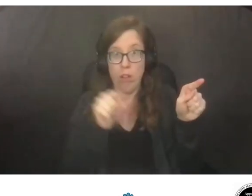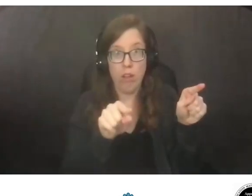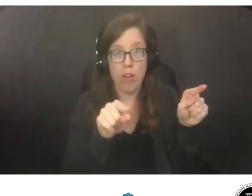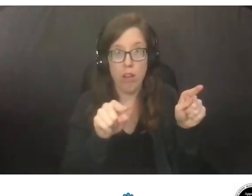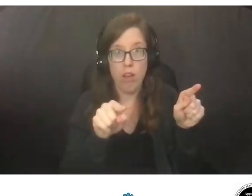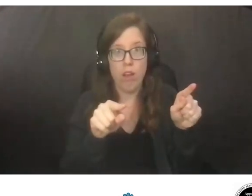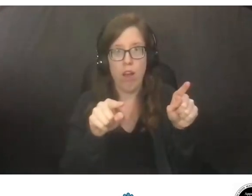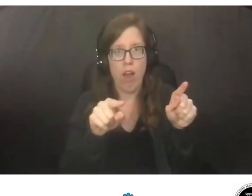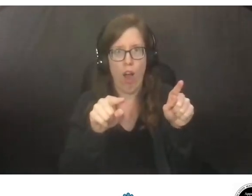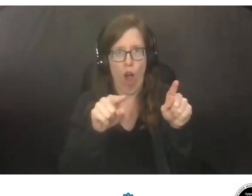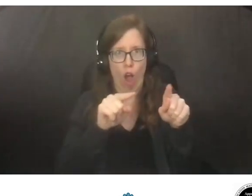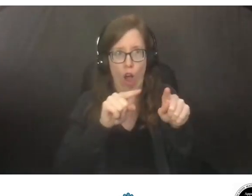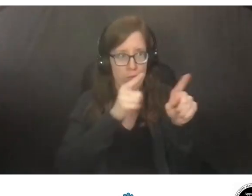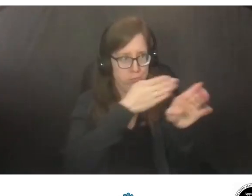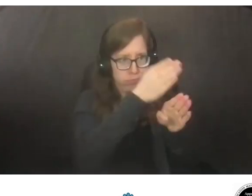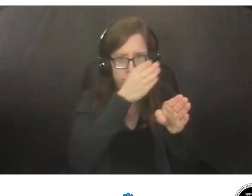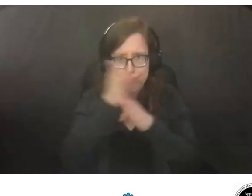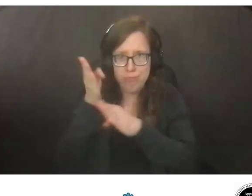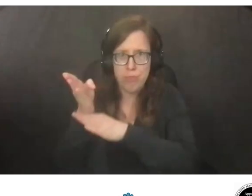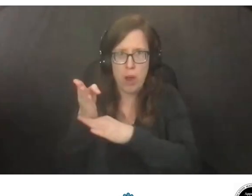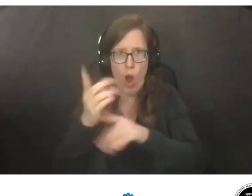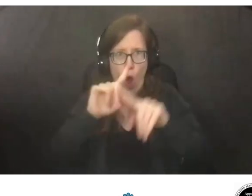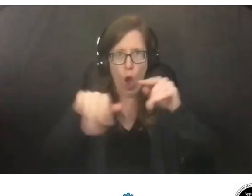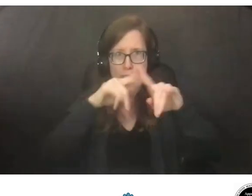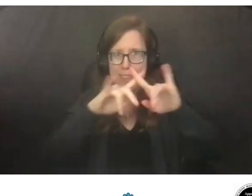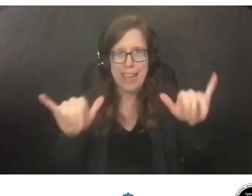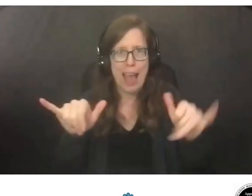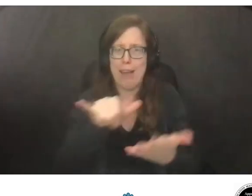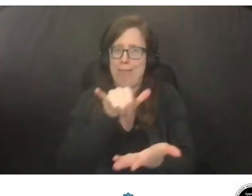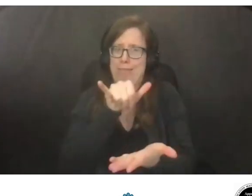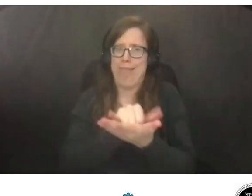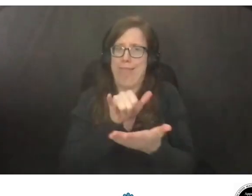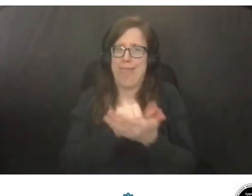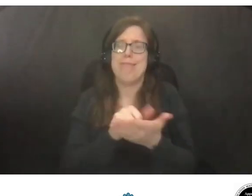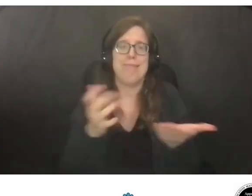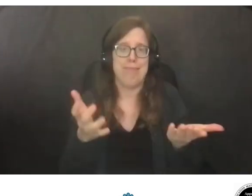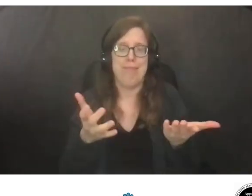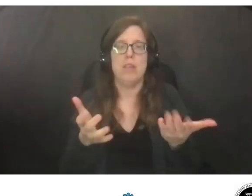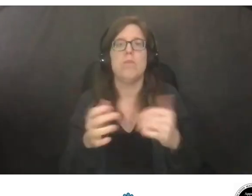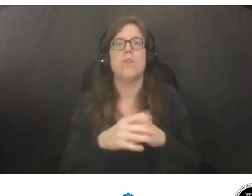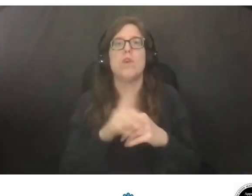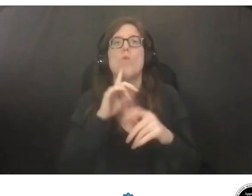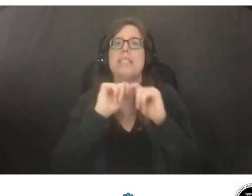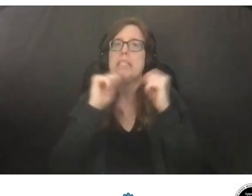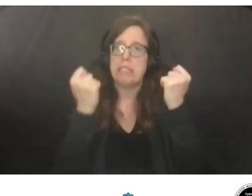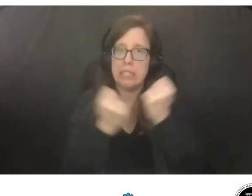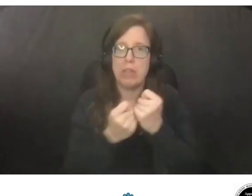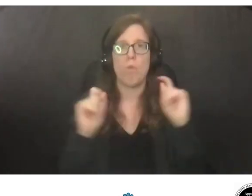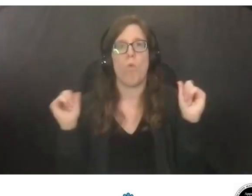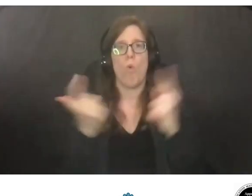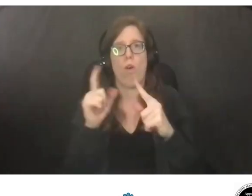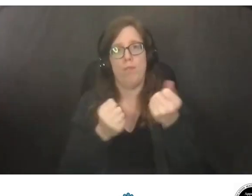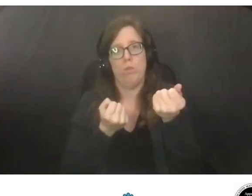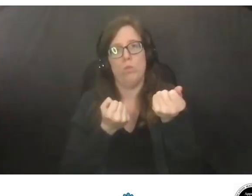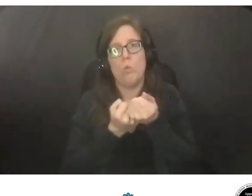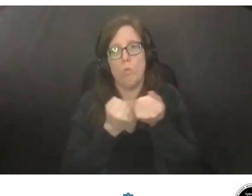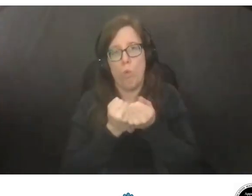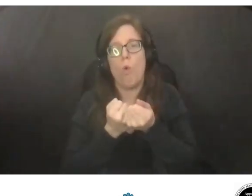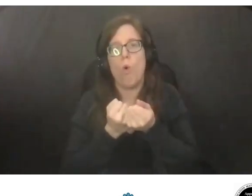much less simultaneously, but at all, really. It's a team effort to support